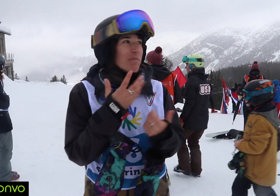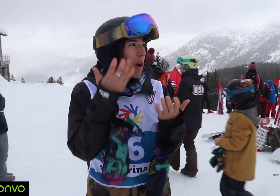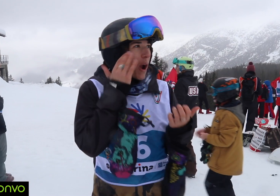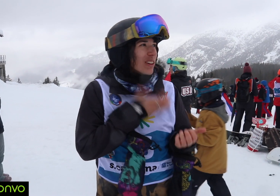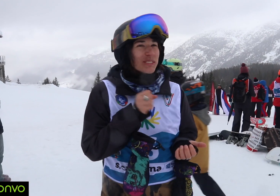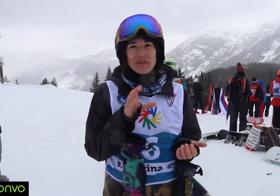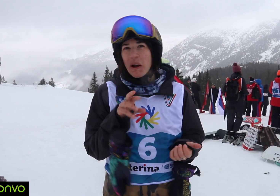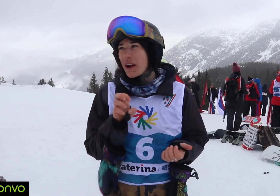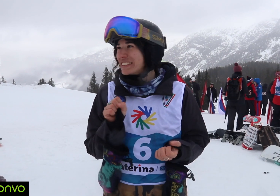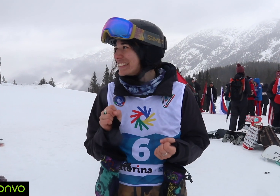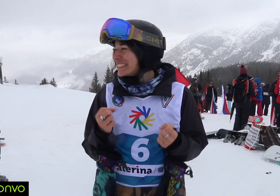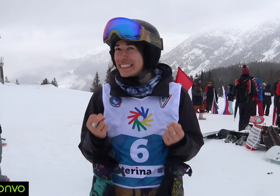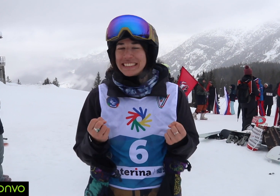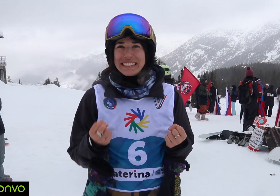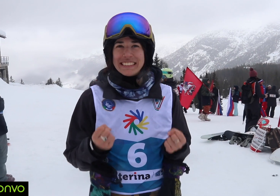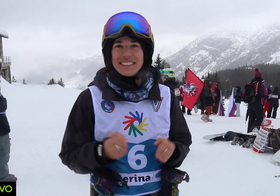Everyone wants to know our scores, come on.